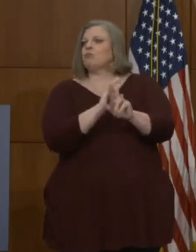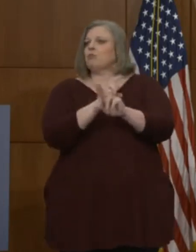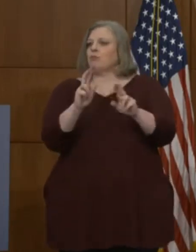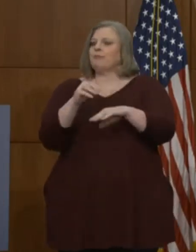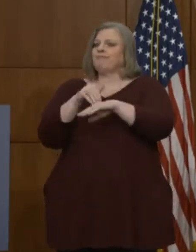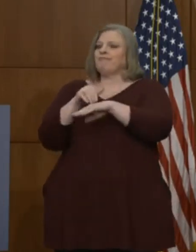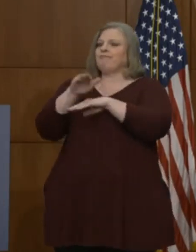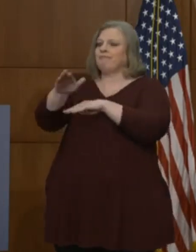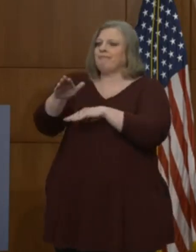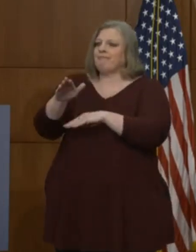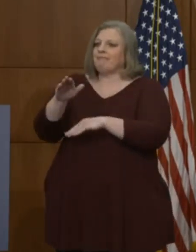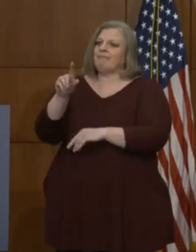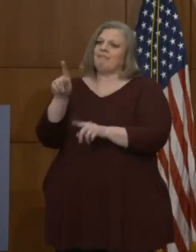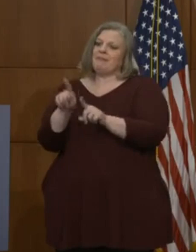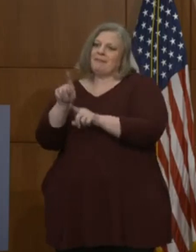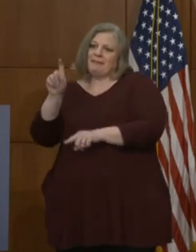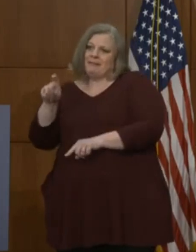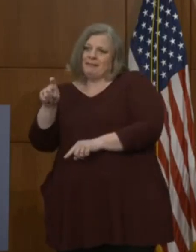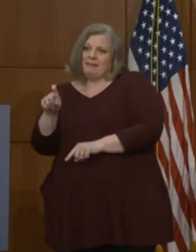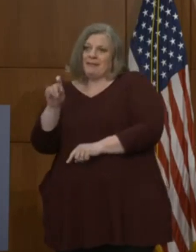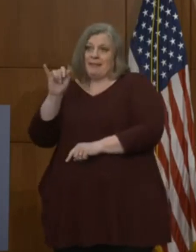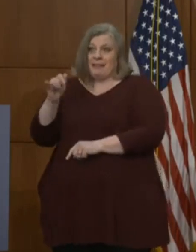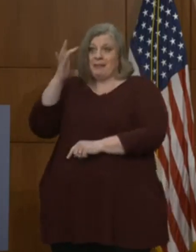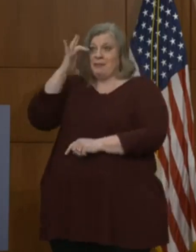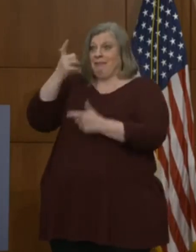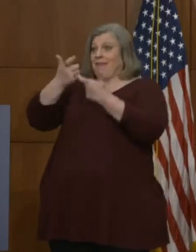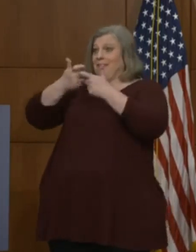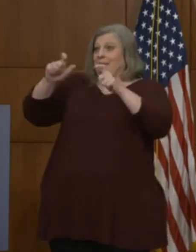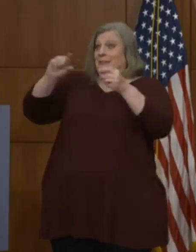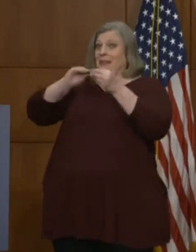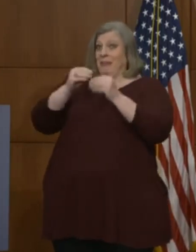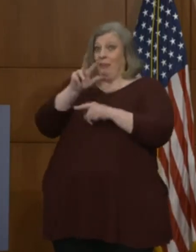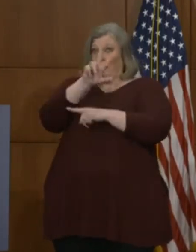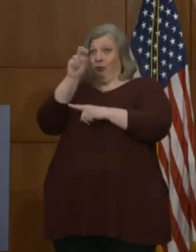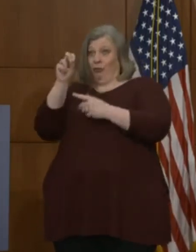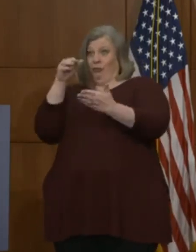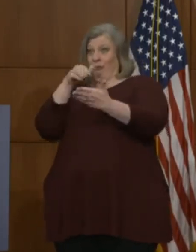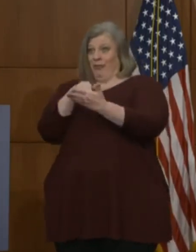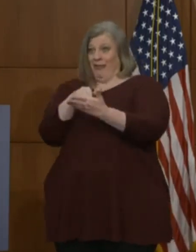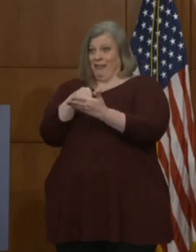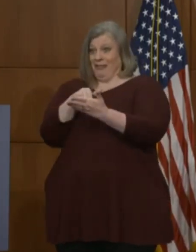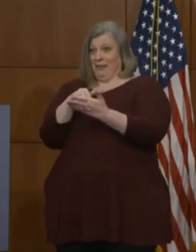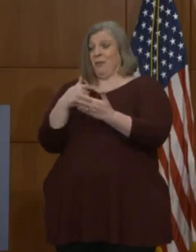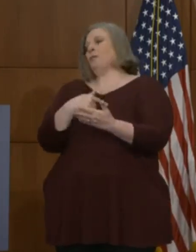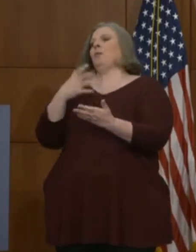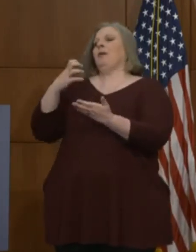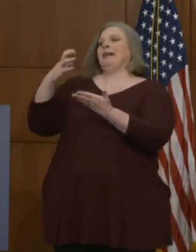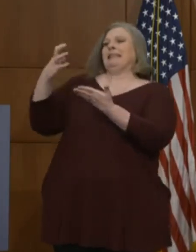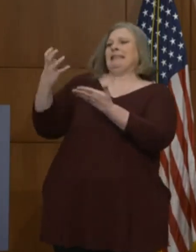AND WE ARE IN A POSITION TO PLOY THEM AS NEEDED. SO THAT’S PLOY THEM AS NEEDED. SO THAT’S WHERE THAT VERY LARGE NUMBER WE WHERE THAT VERY LARGE NUMBER WE WANT TO TAKE ADVANTAGE. OF ALL